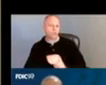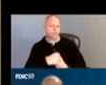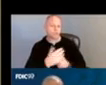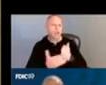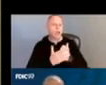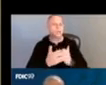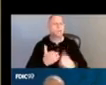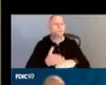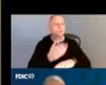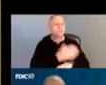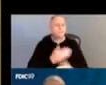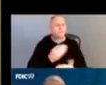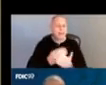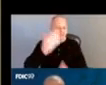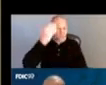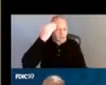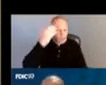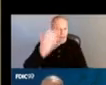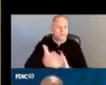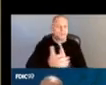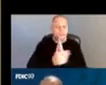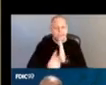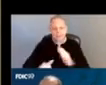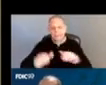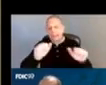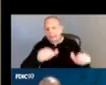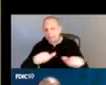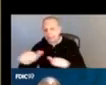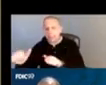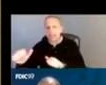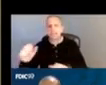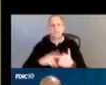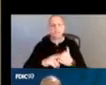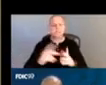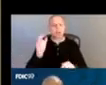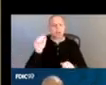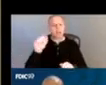skills, and capabilities. So, a person can develop a basic checking account or savings